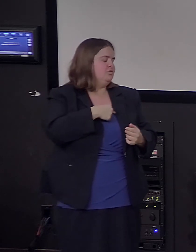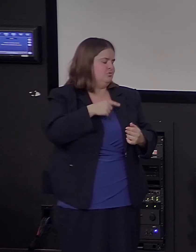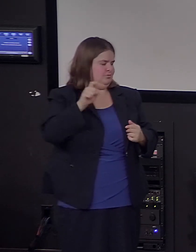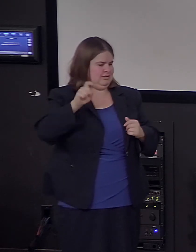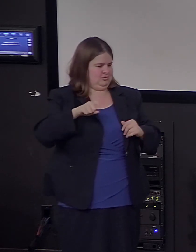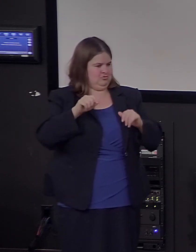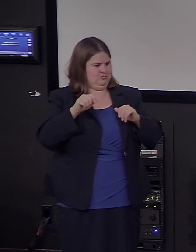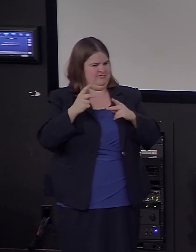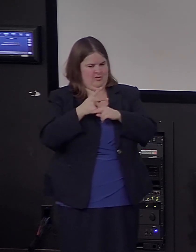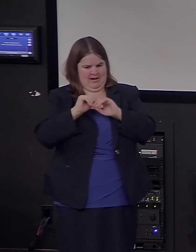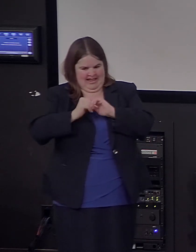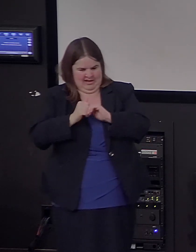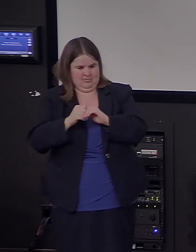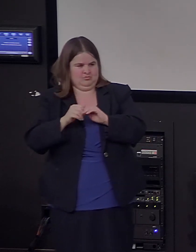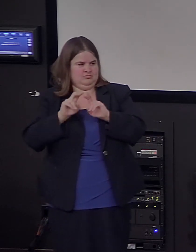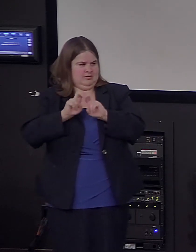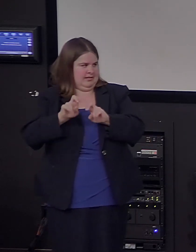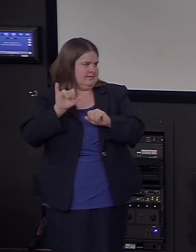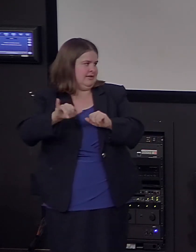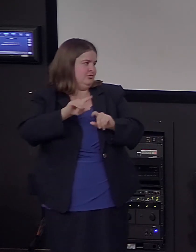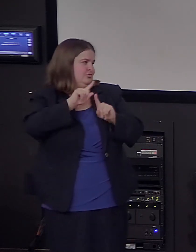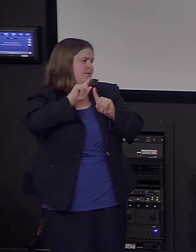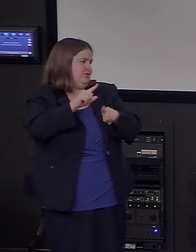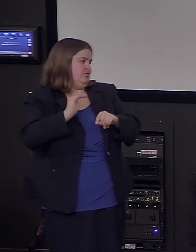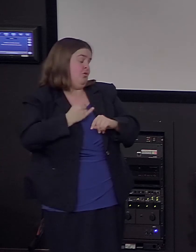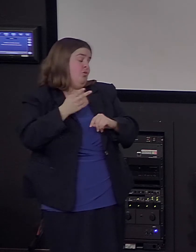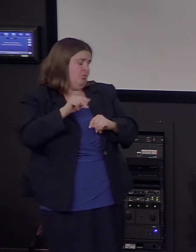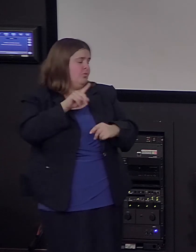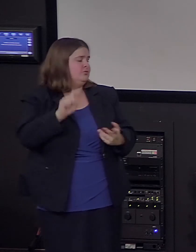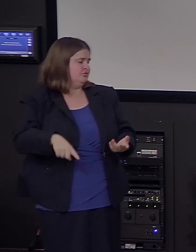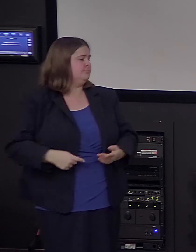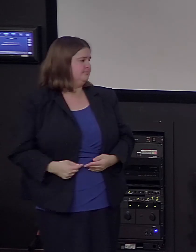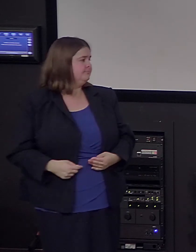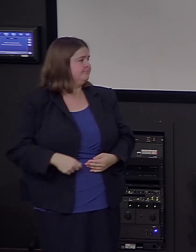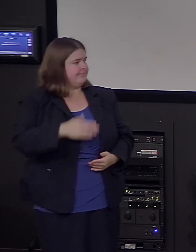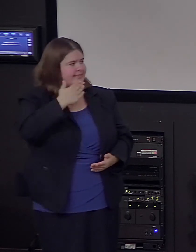to do that in order to answer our own questions. Thank you.